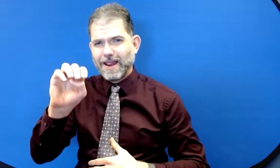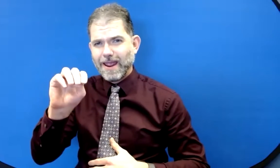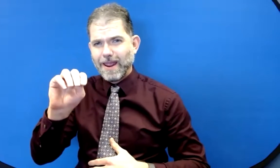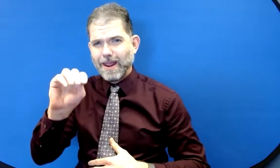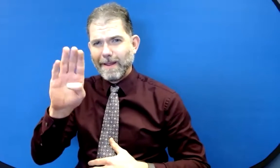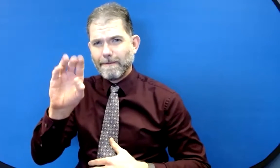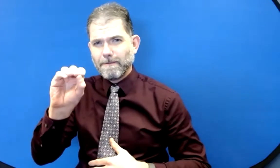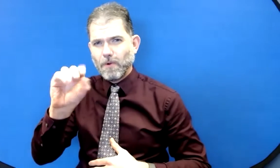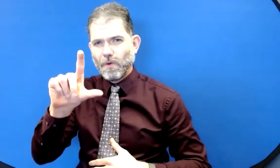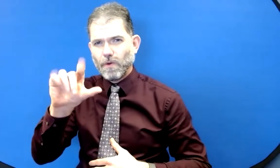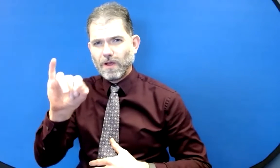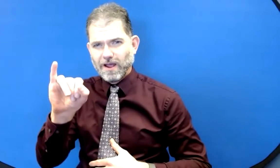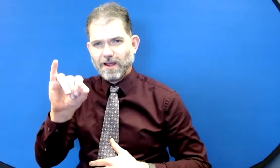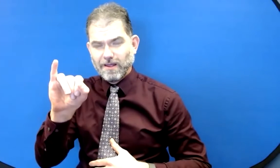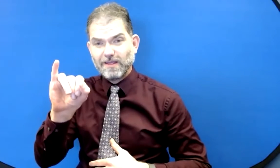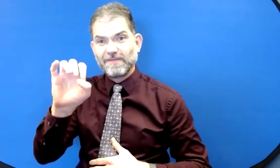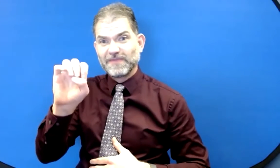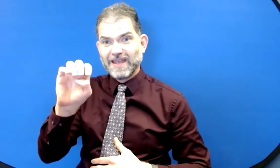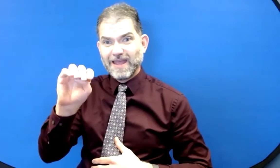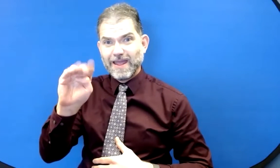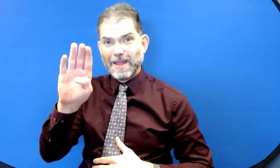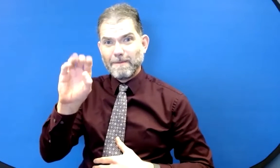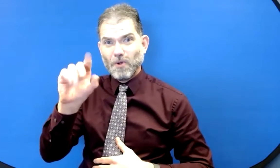ASL Interpreter: and the other blockage is called an embali.